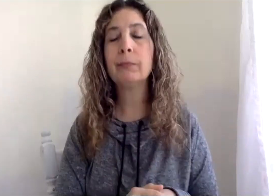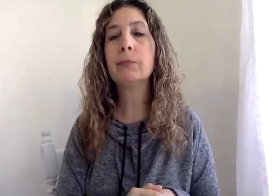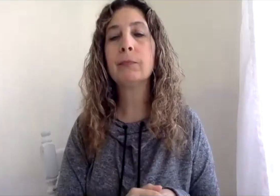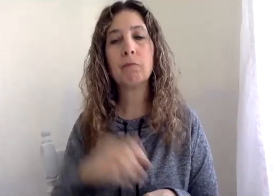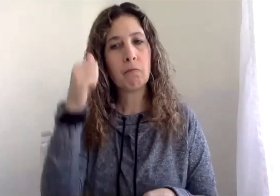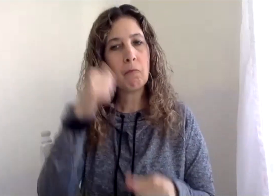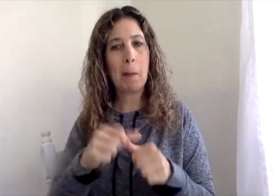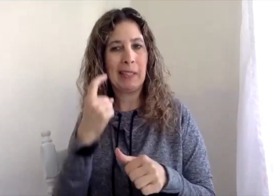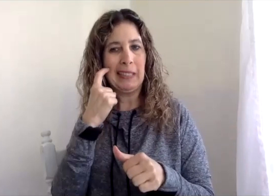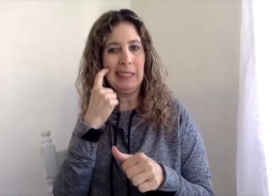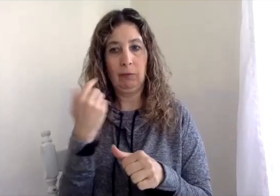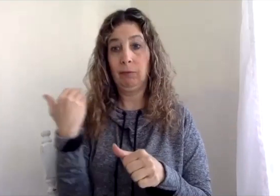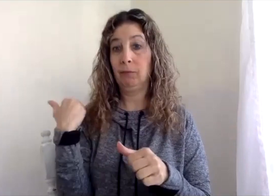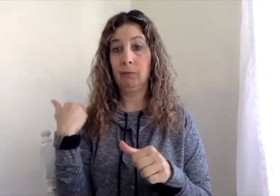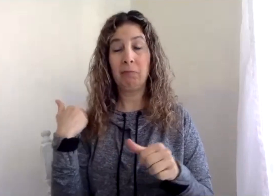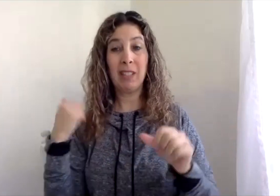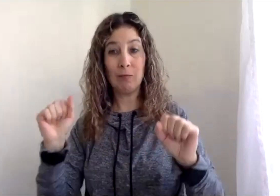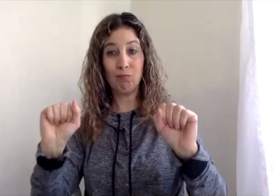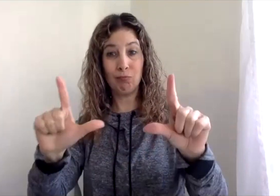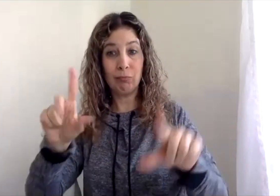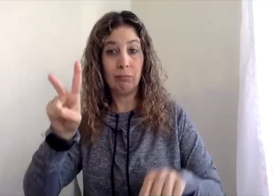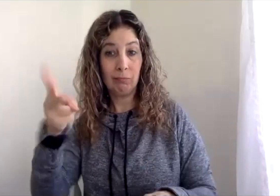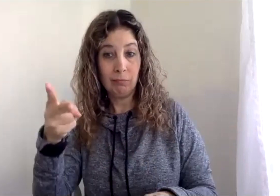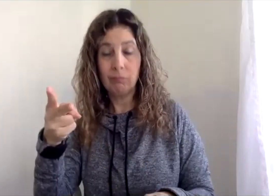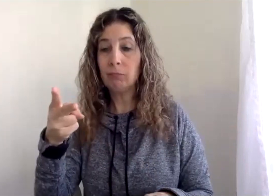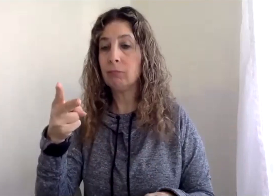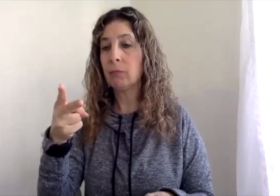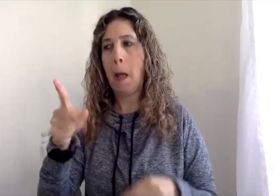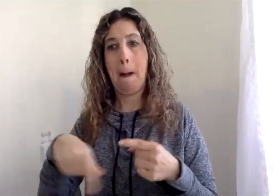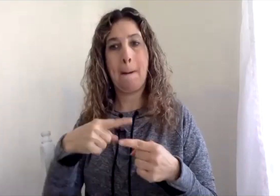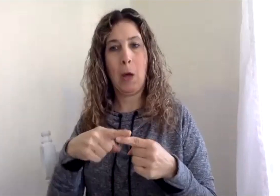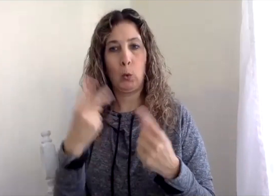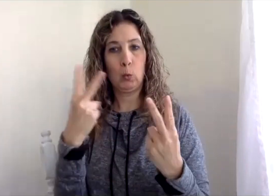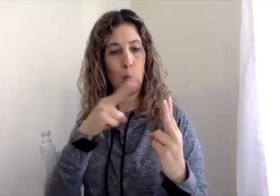Now my last comment about this area remember my second vlog